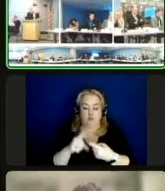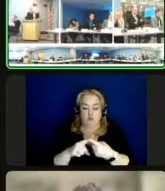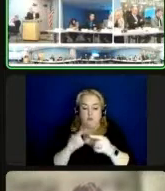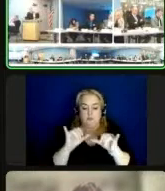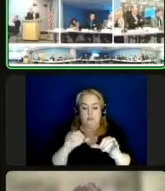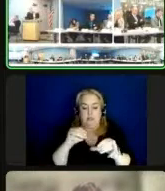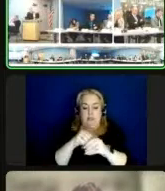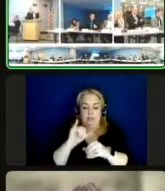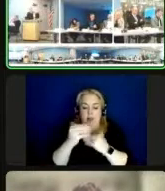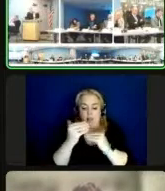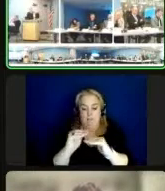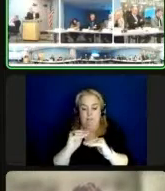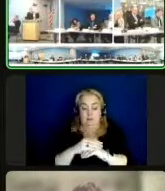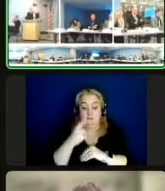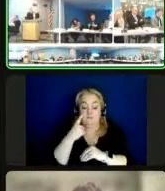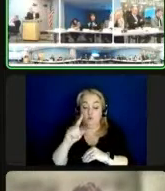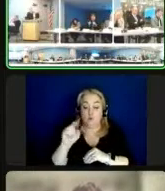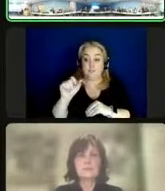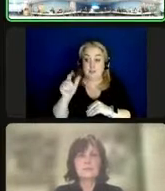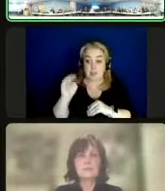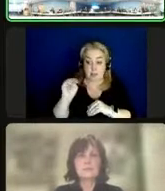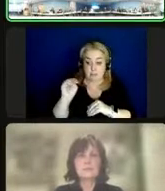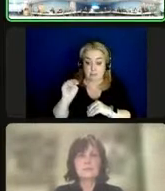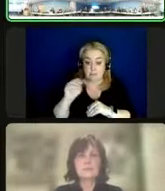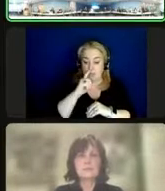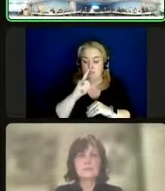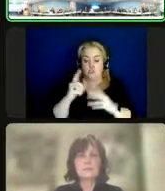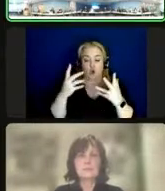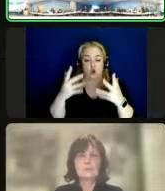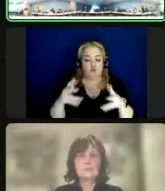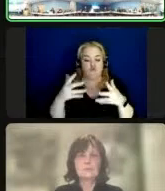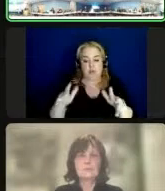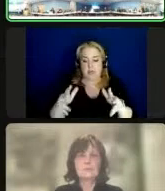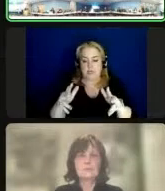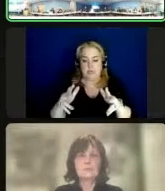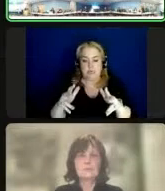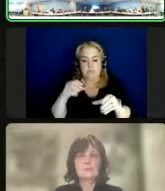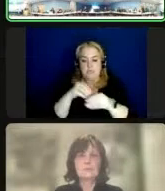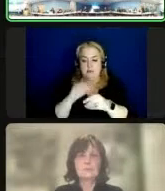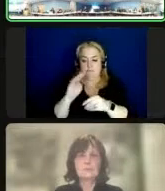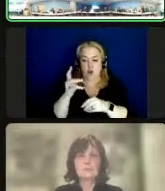MORE PROPERTY TAX. PROPERTY TAXES GET REDUCED OR